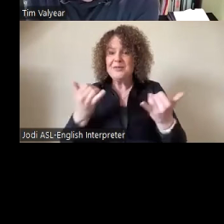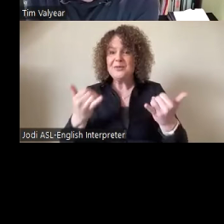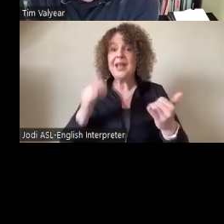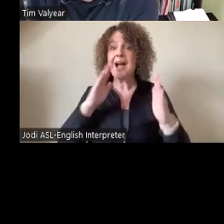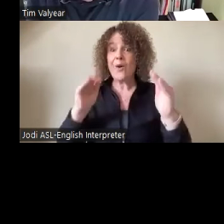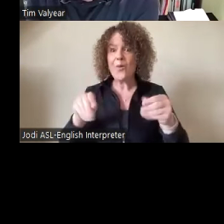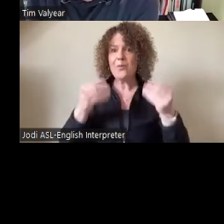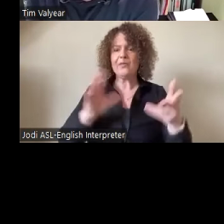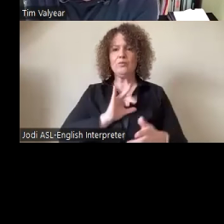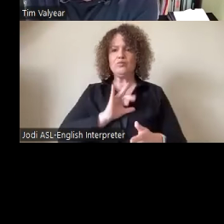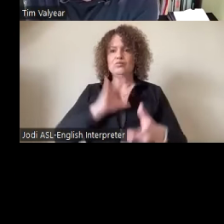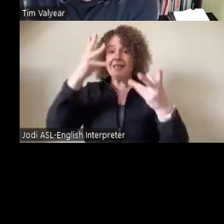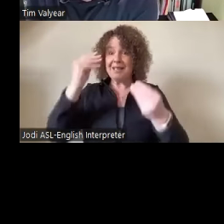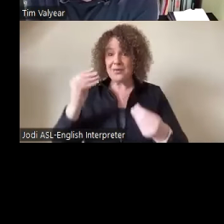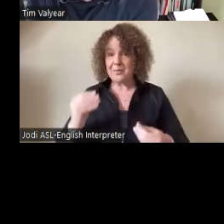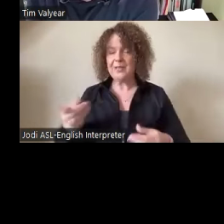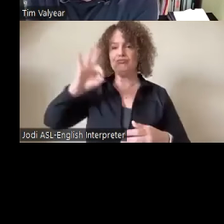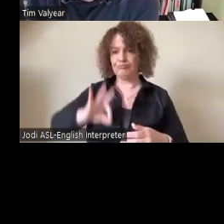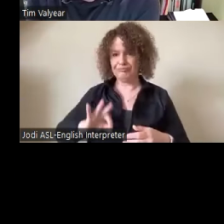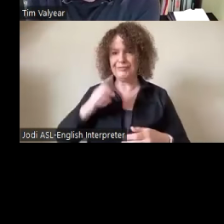And I thank you all for participating today in this